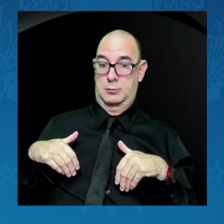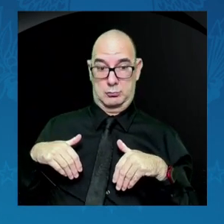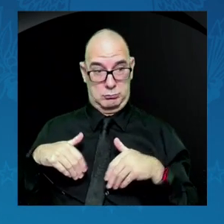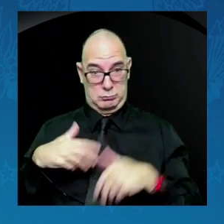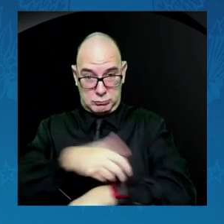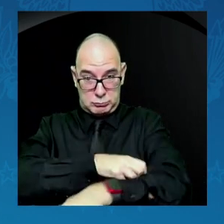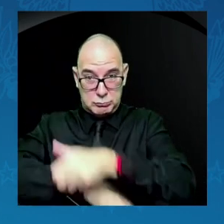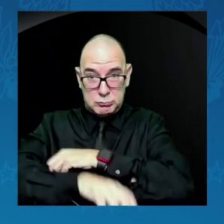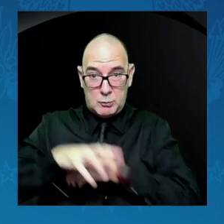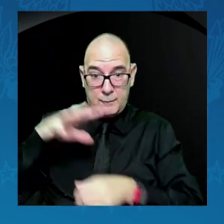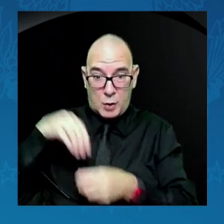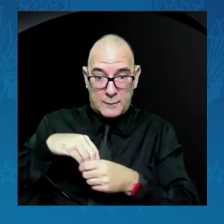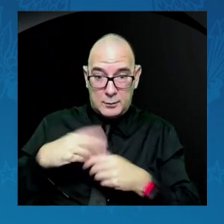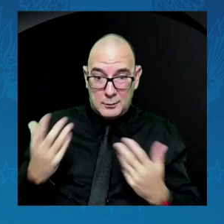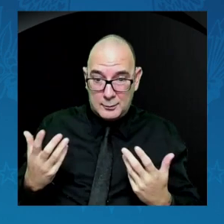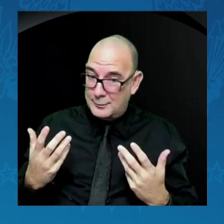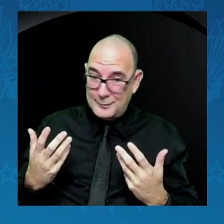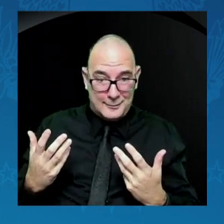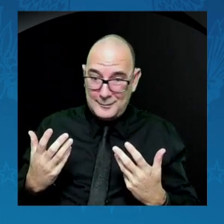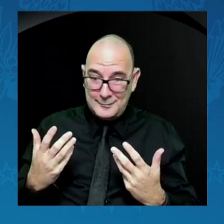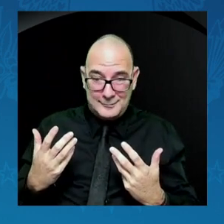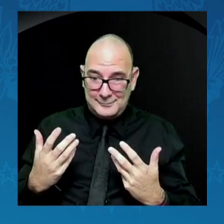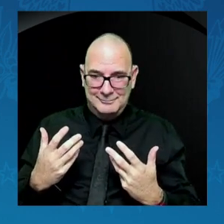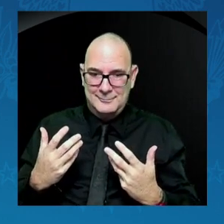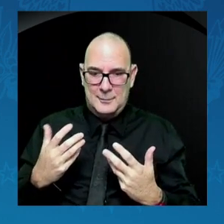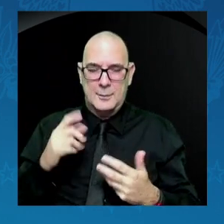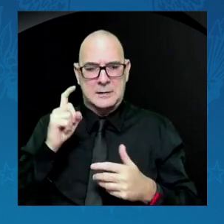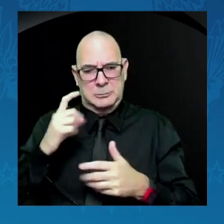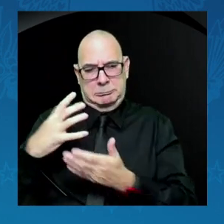that is available to us to make some real changes,